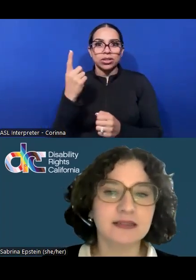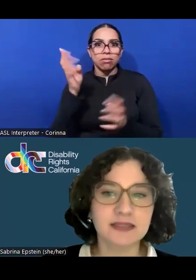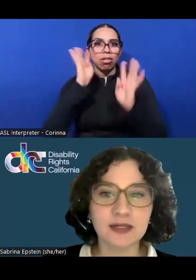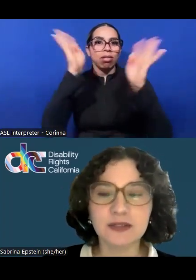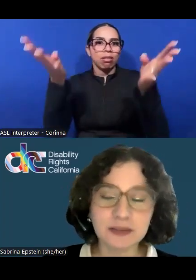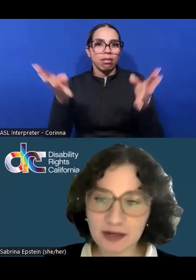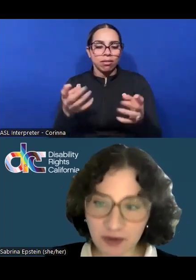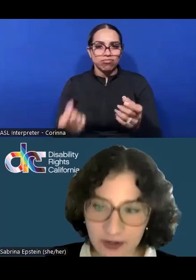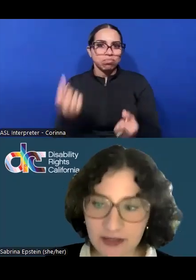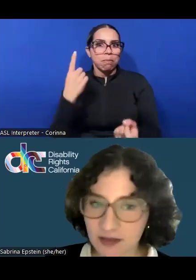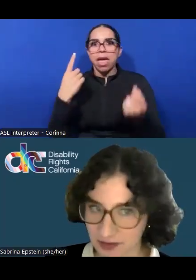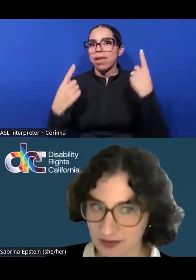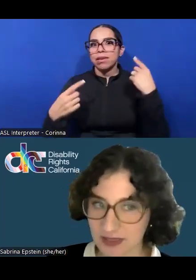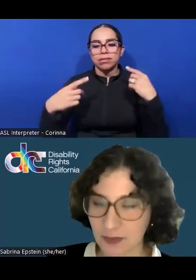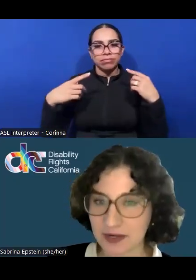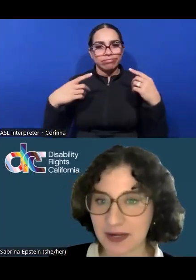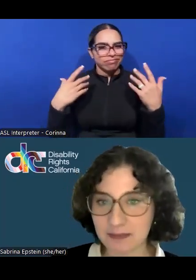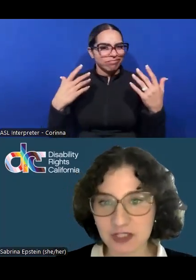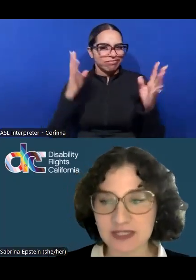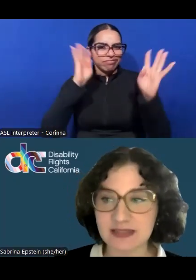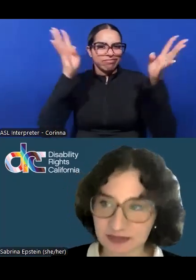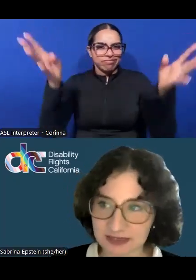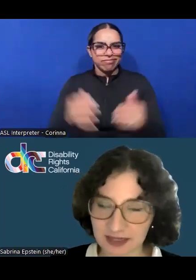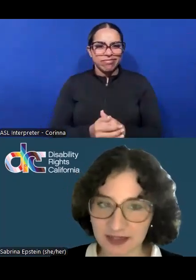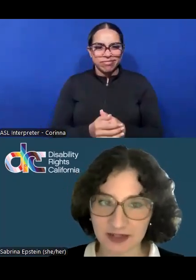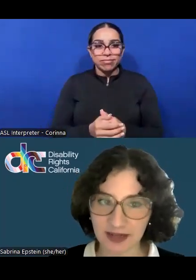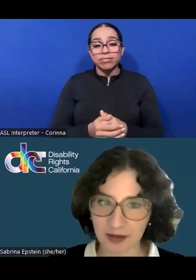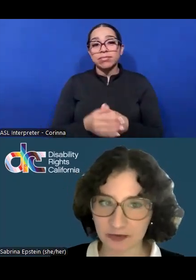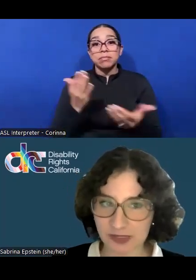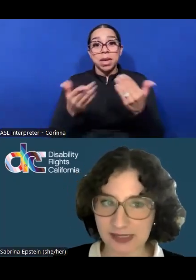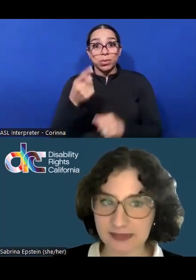So you may have heard in the news that we are in a budget deficit here in California,